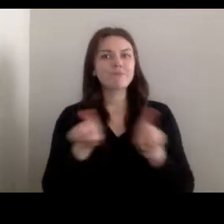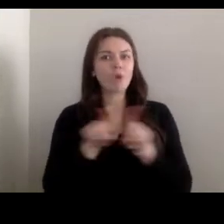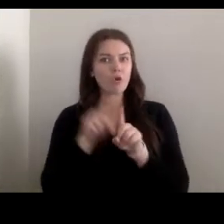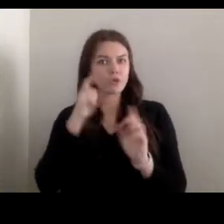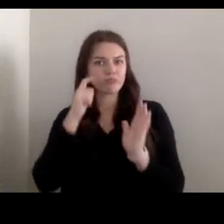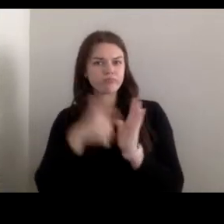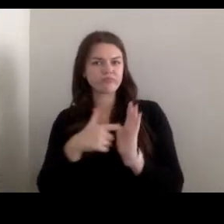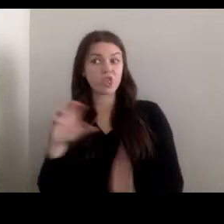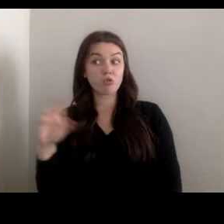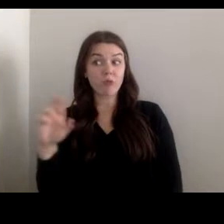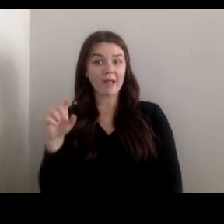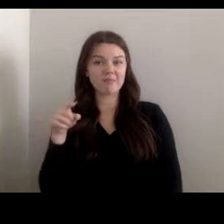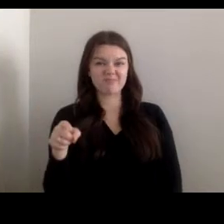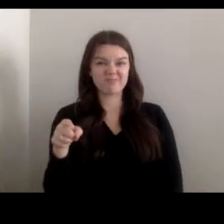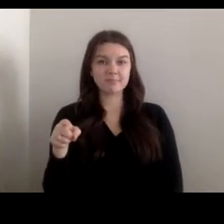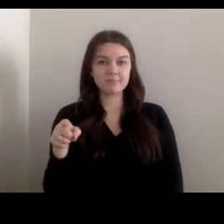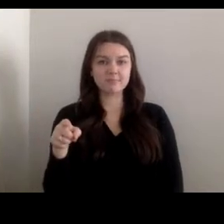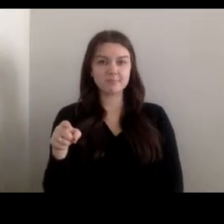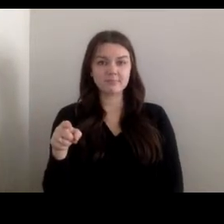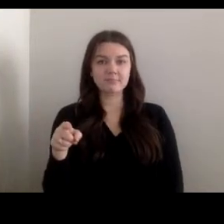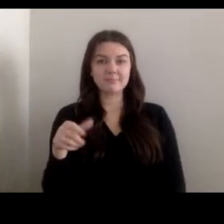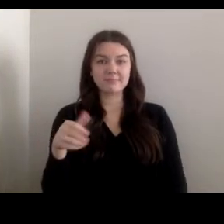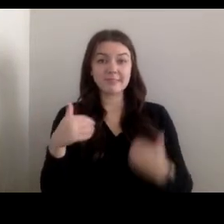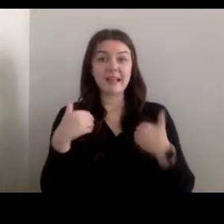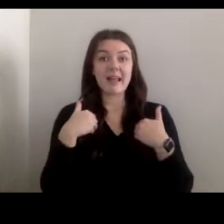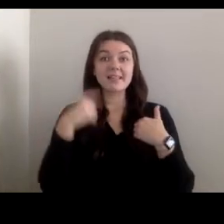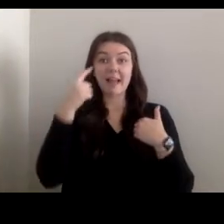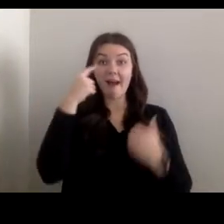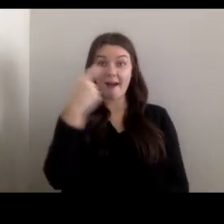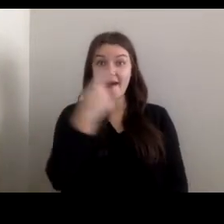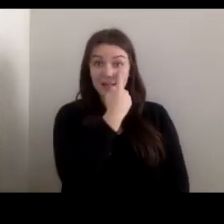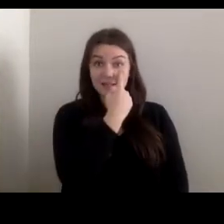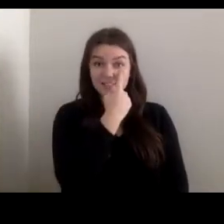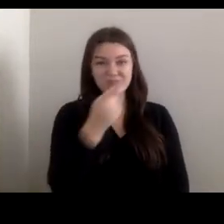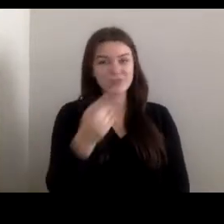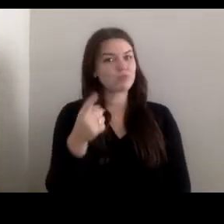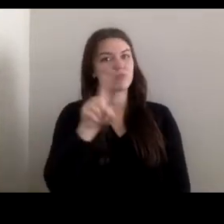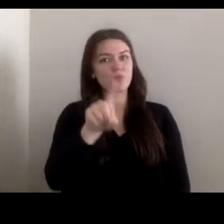that that kind of embryo actually has developed a set of eyes, and you are one hundred percent right!